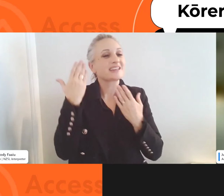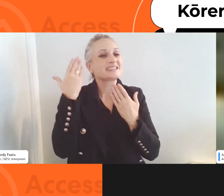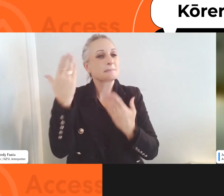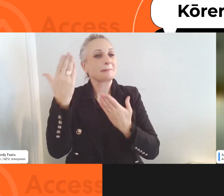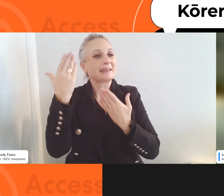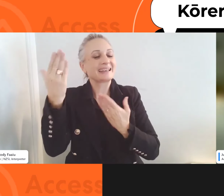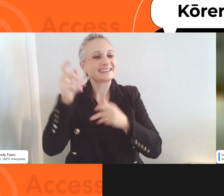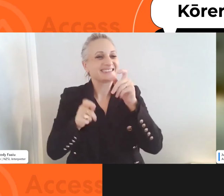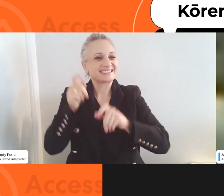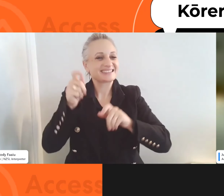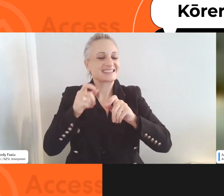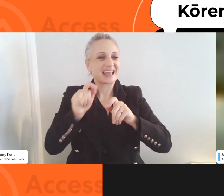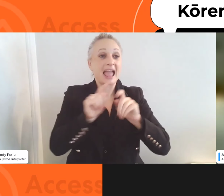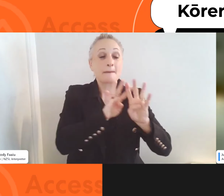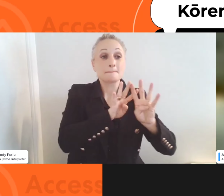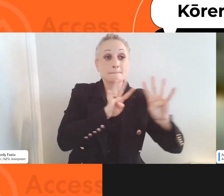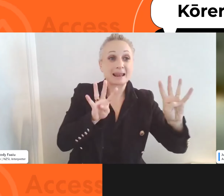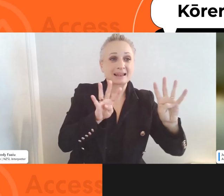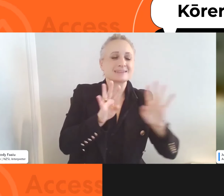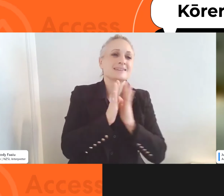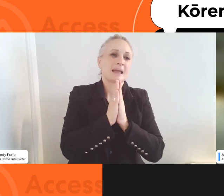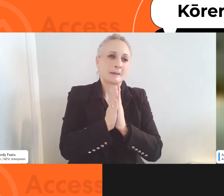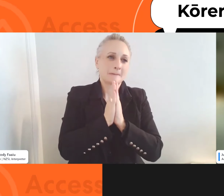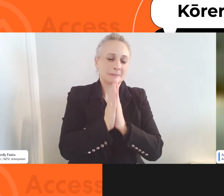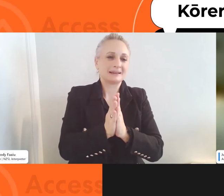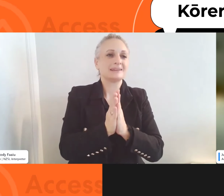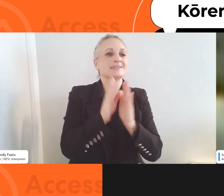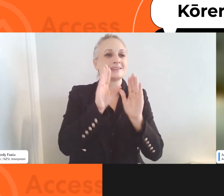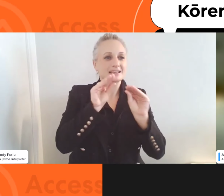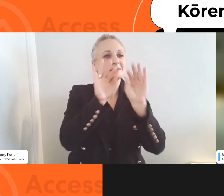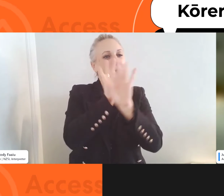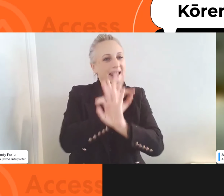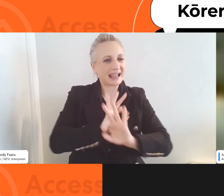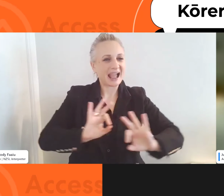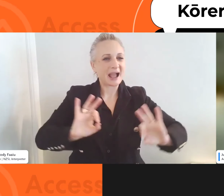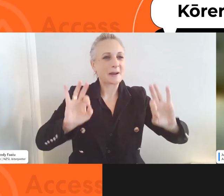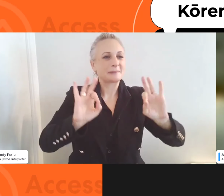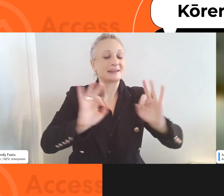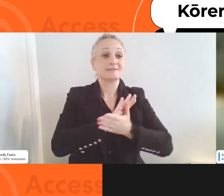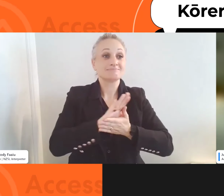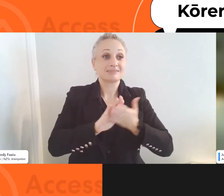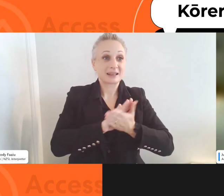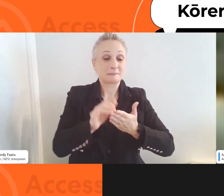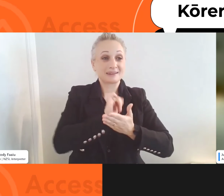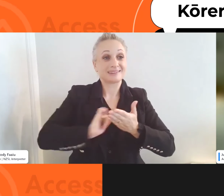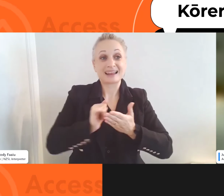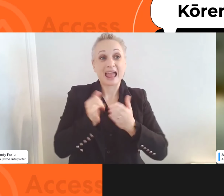Sign Language interpreters, Rosie and Melody, have time to interpret.